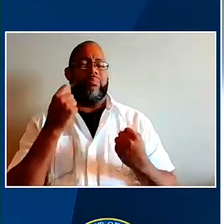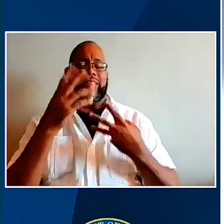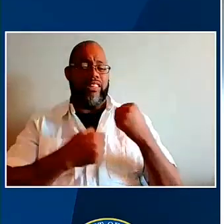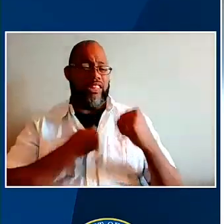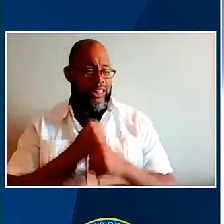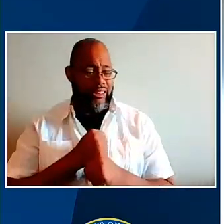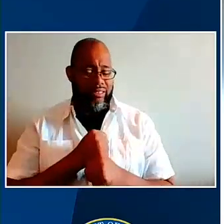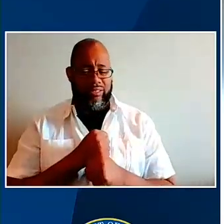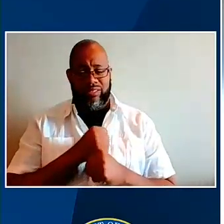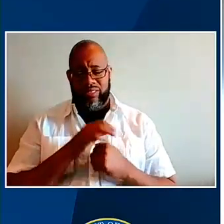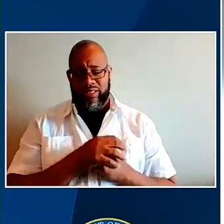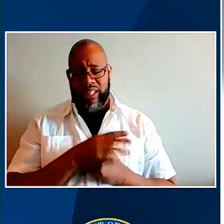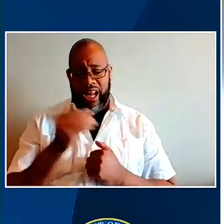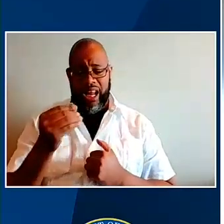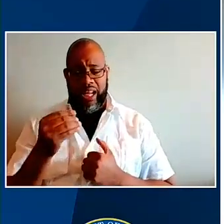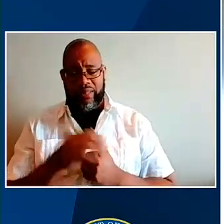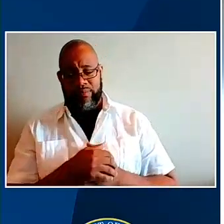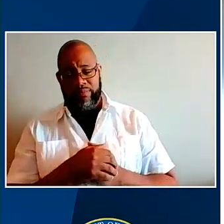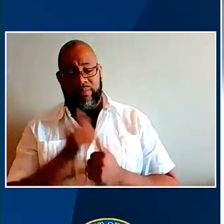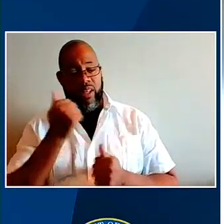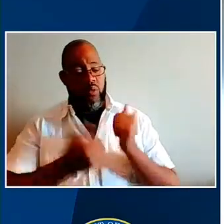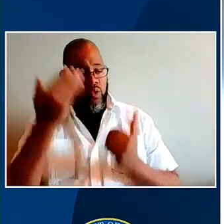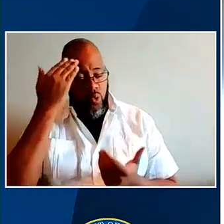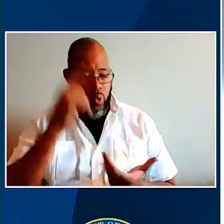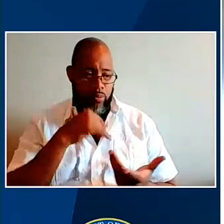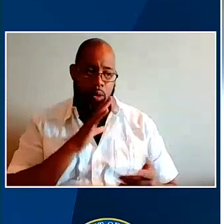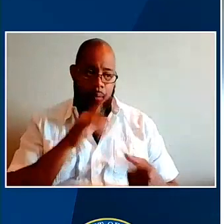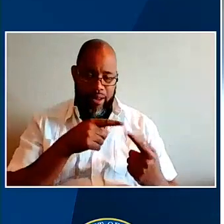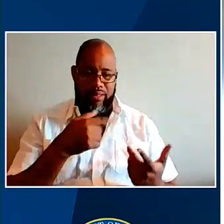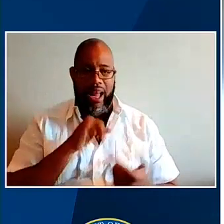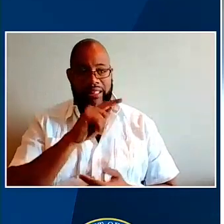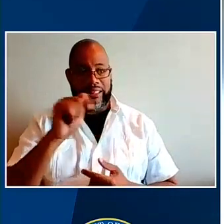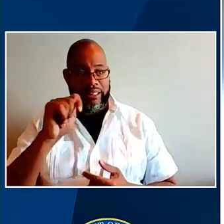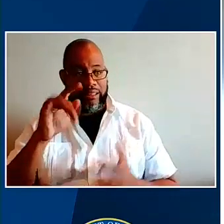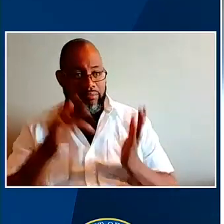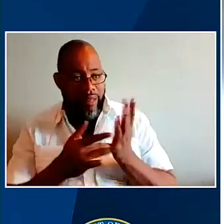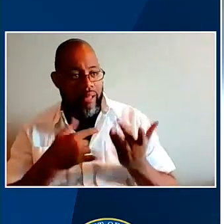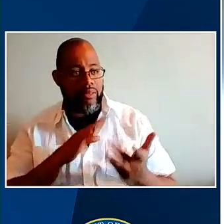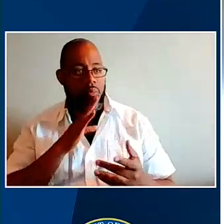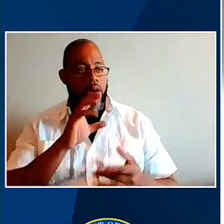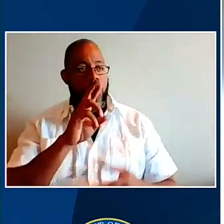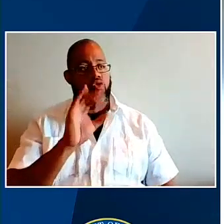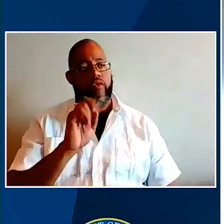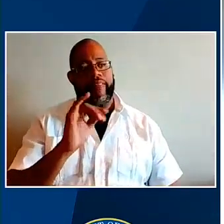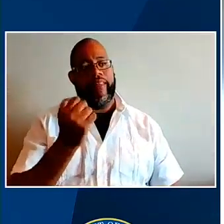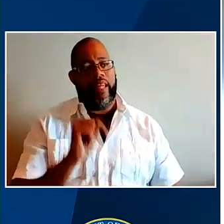And everyone knows who I'm talking about, ITT tech, I'm talking about Corinthian and I'm talking about multiple other schools.